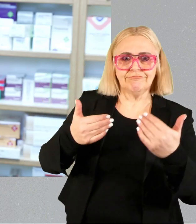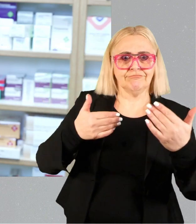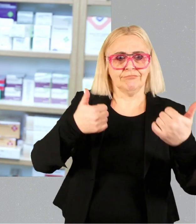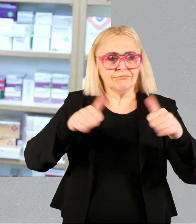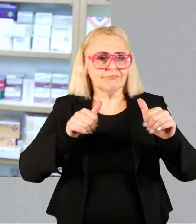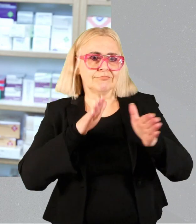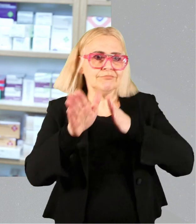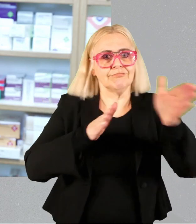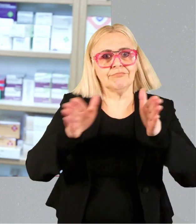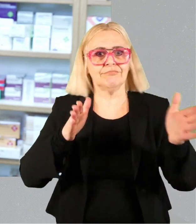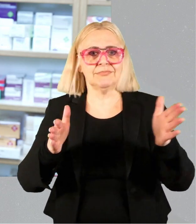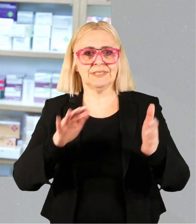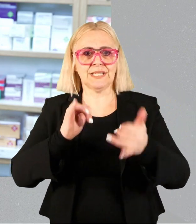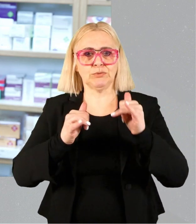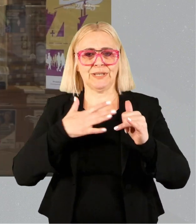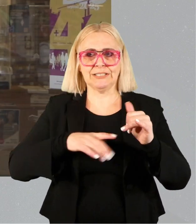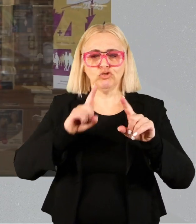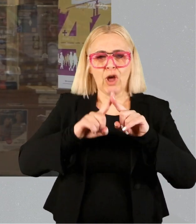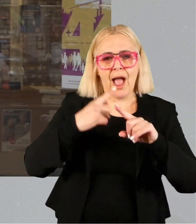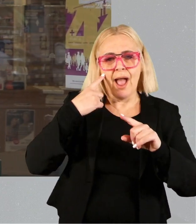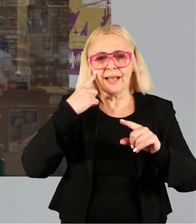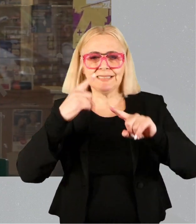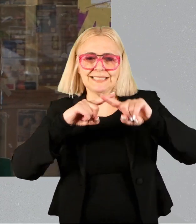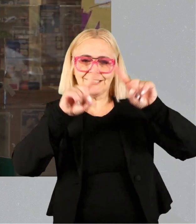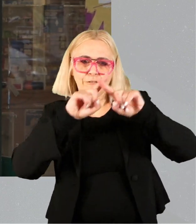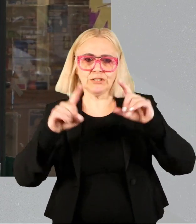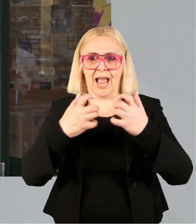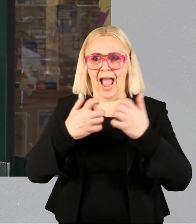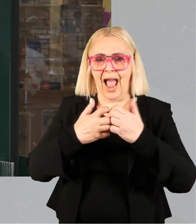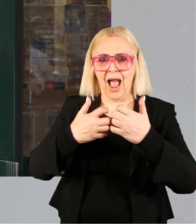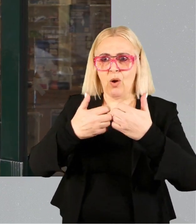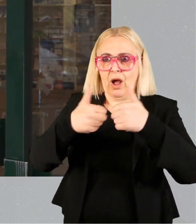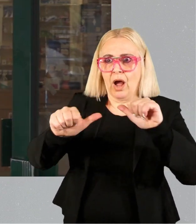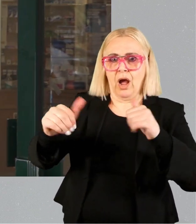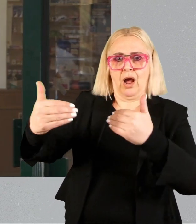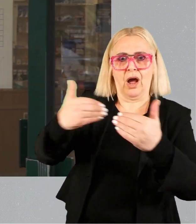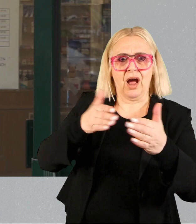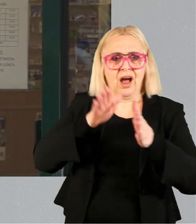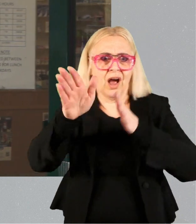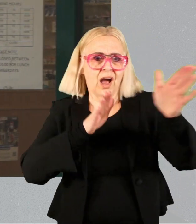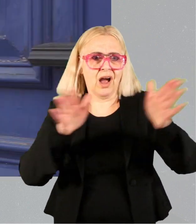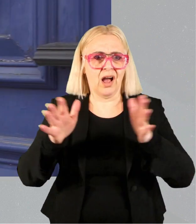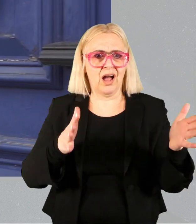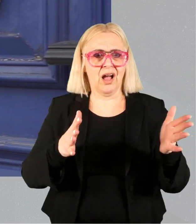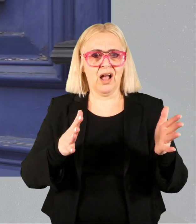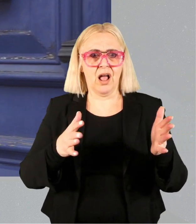Sometimes you need to go to the other side and break the barriers from there. Let's get out of the pharmacy now and go into the pub.